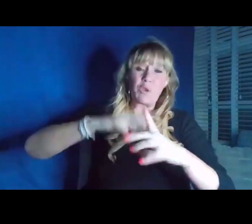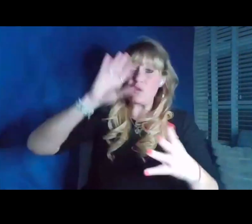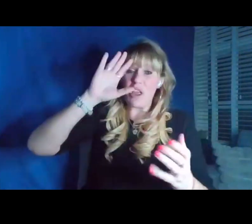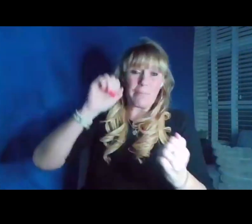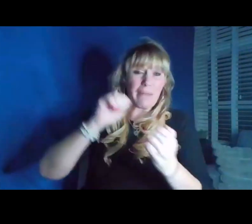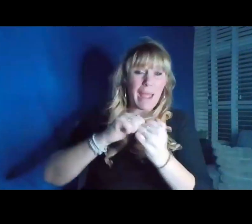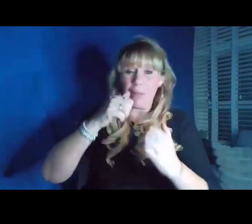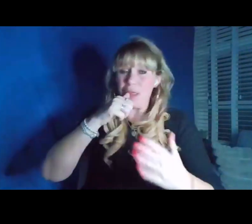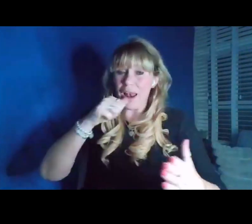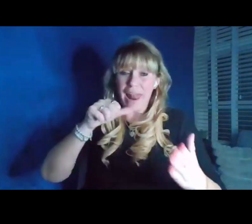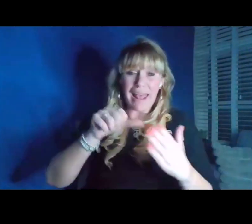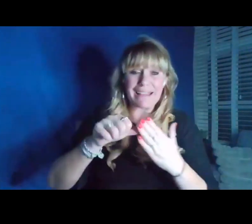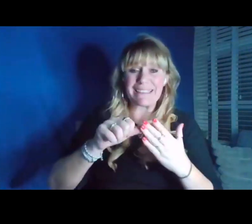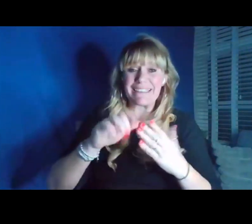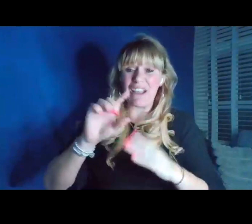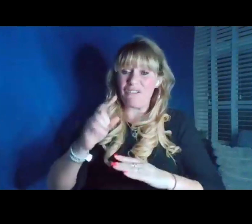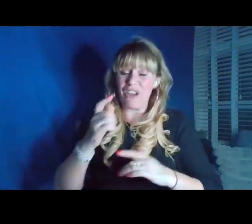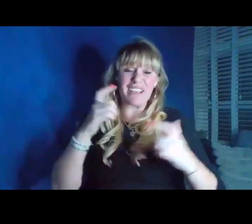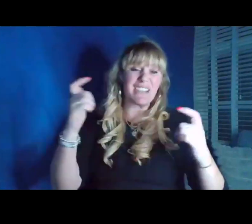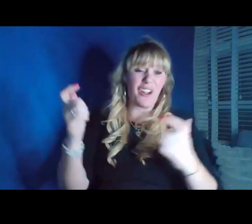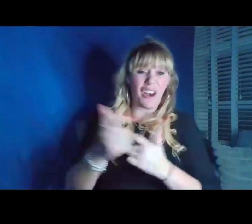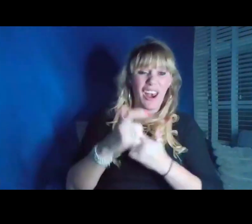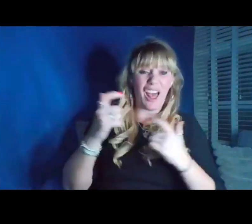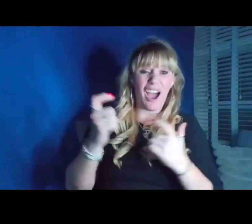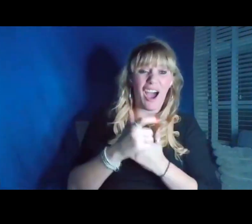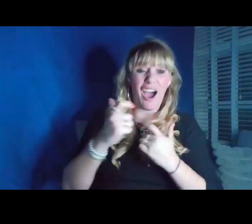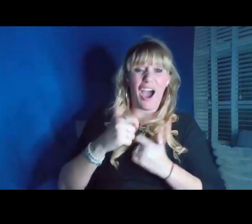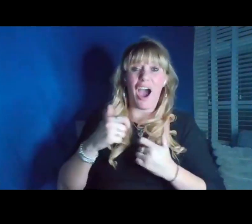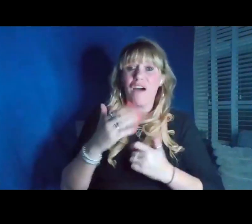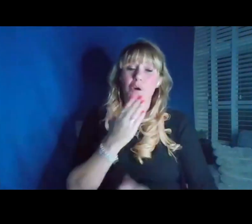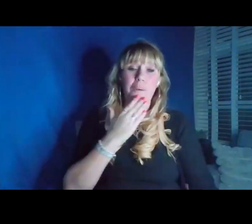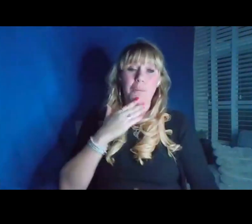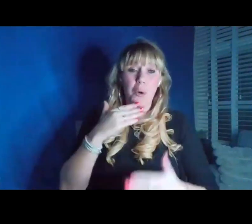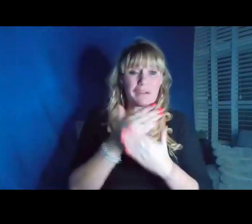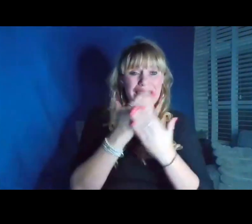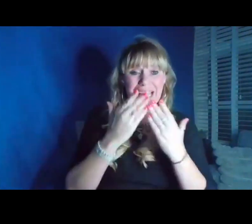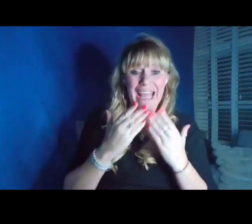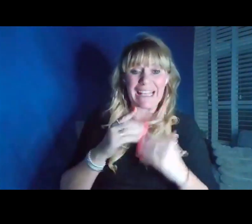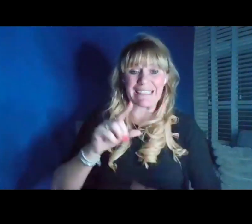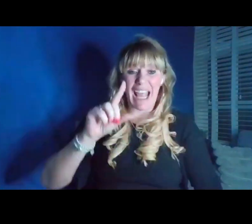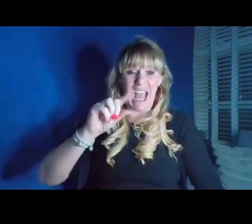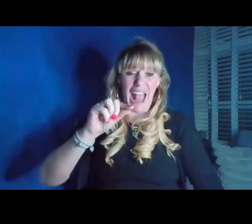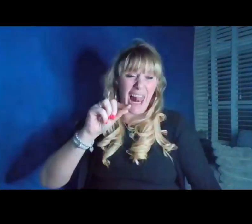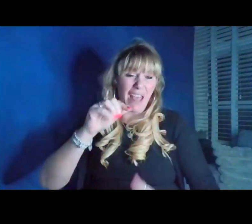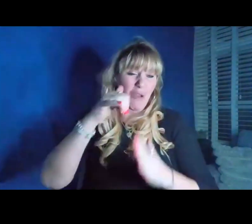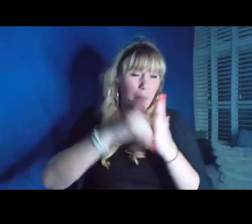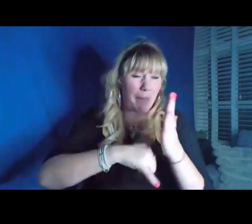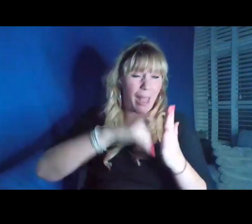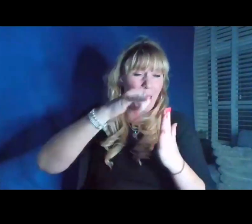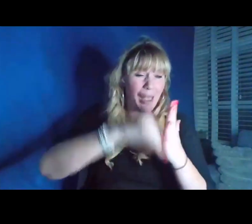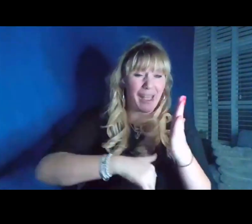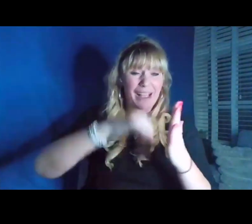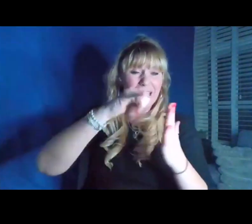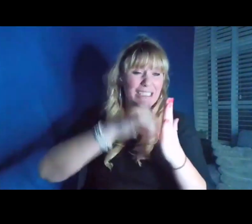and laugh on boring days. 11 page fighting marathons, fighting for literature,